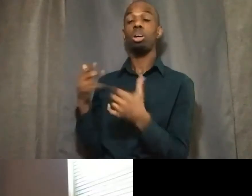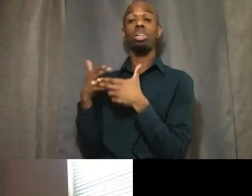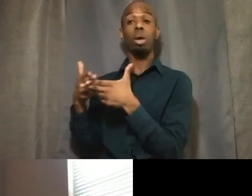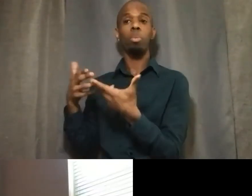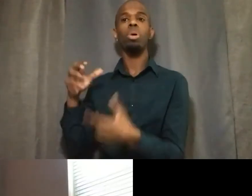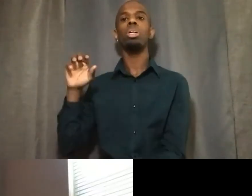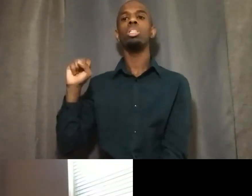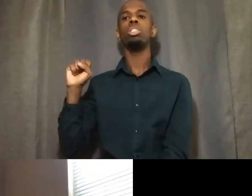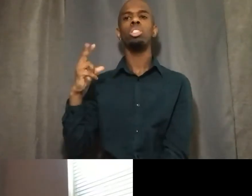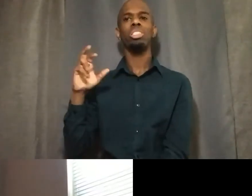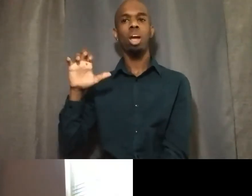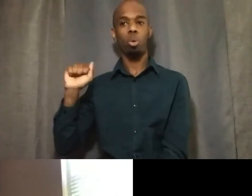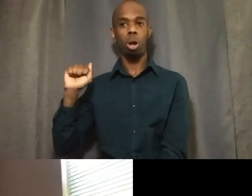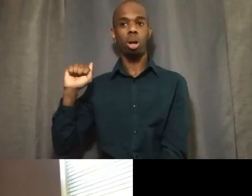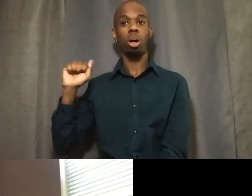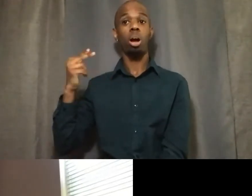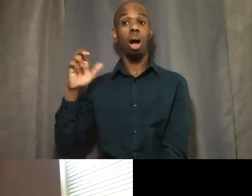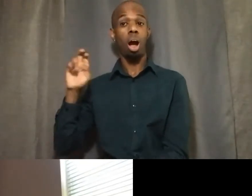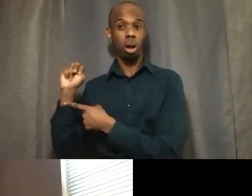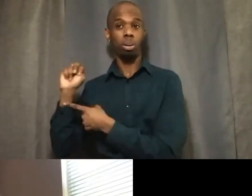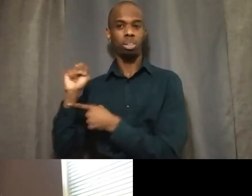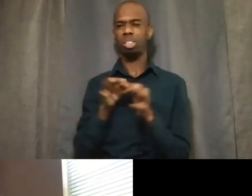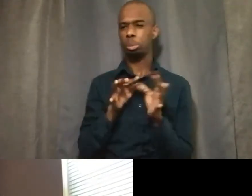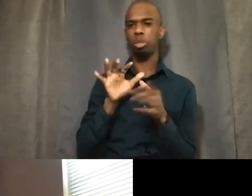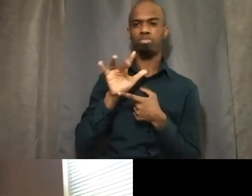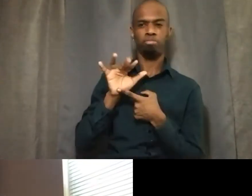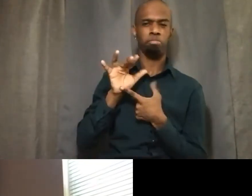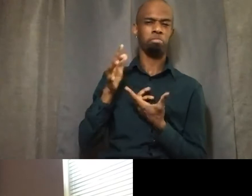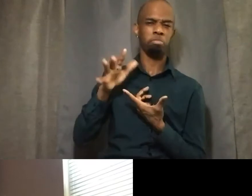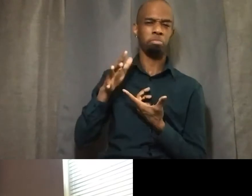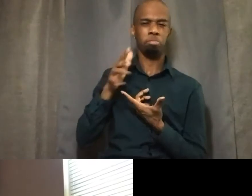And it is a joy, but I'm also realizing,